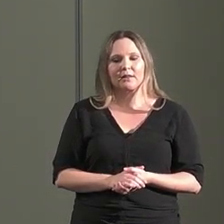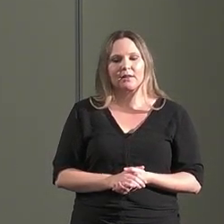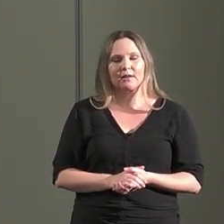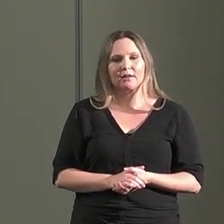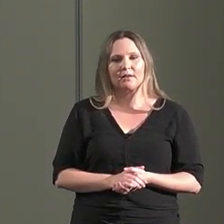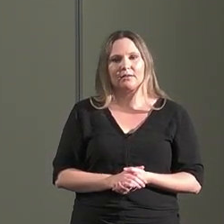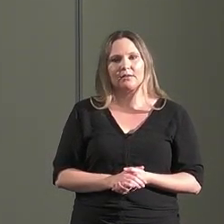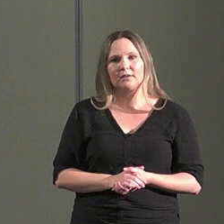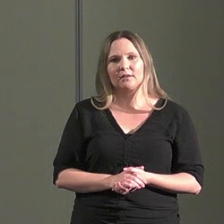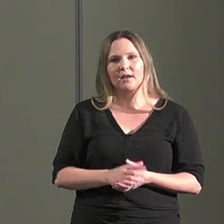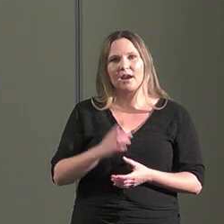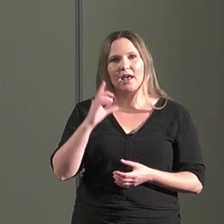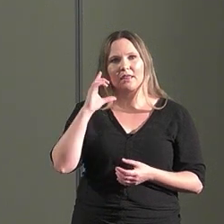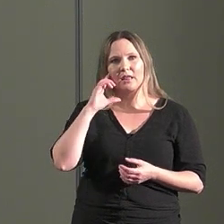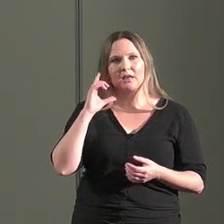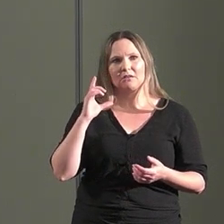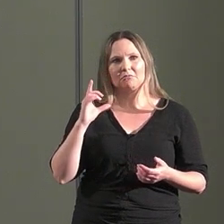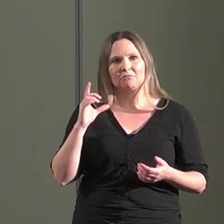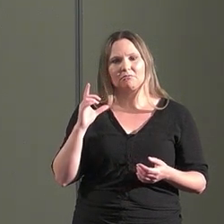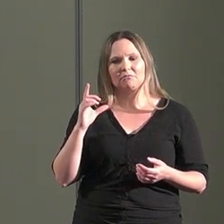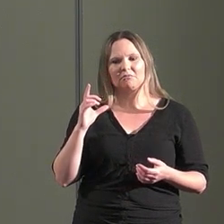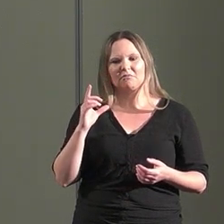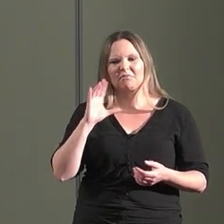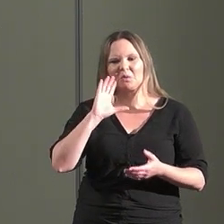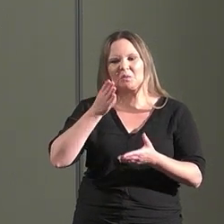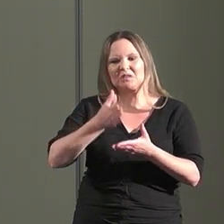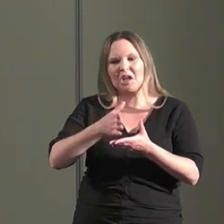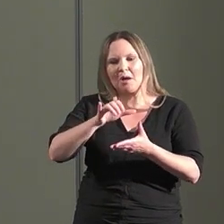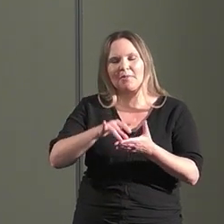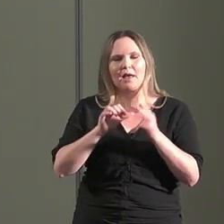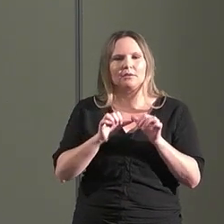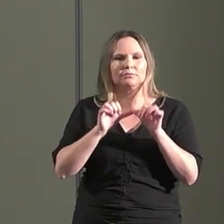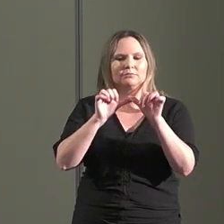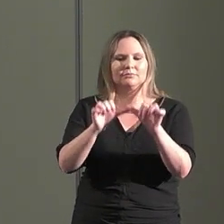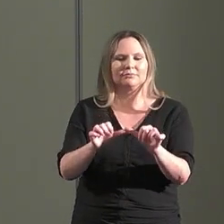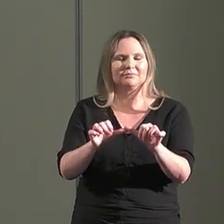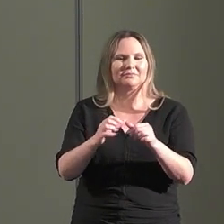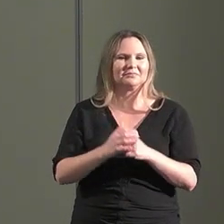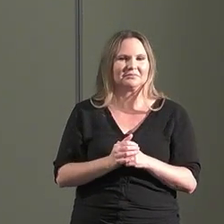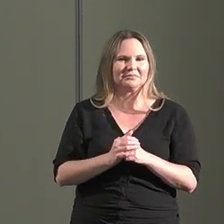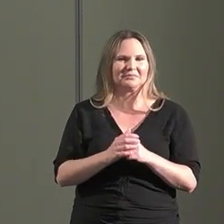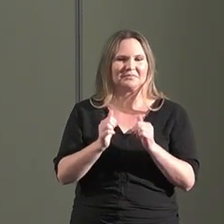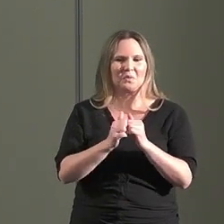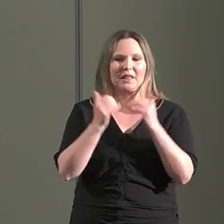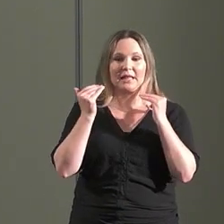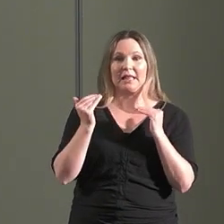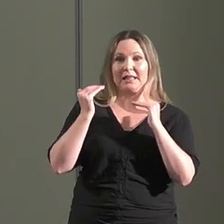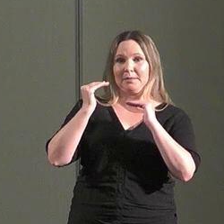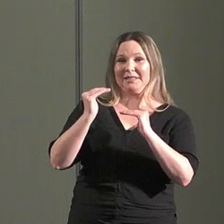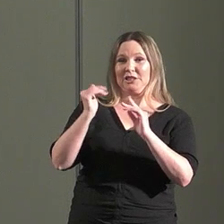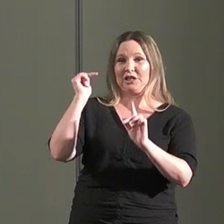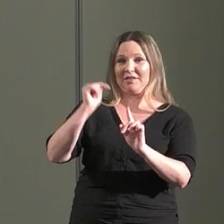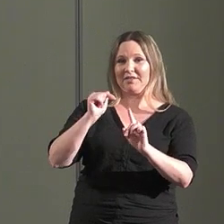And I think we will stop there and move on to the limitations of the study.